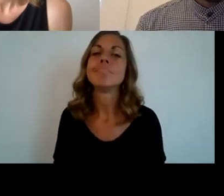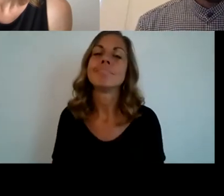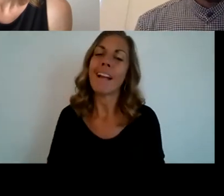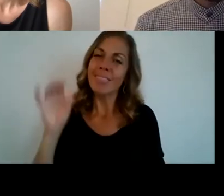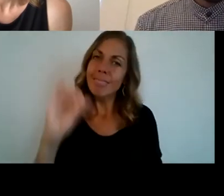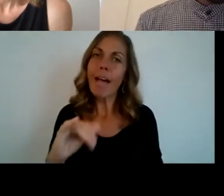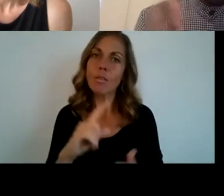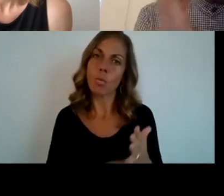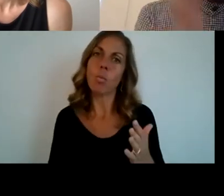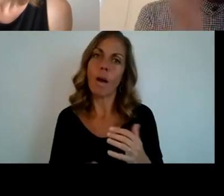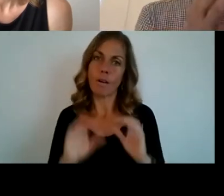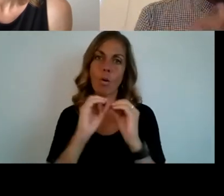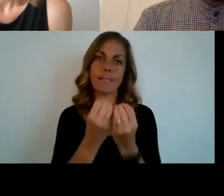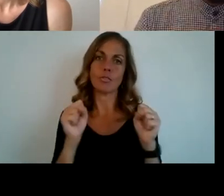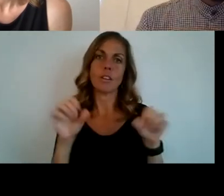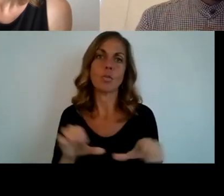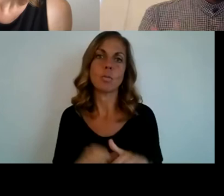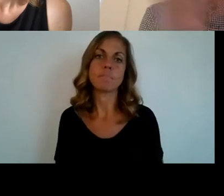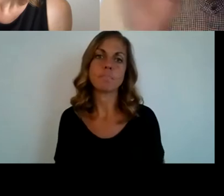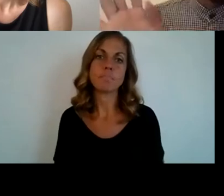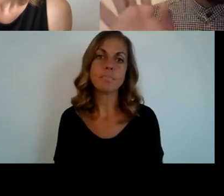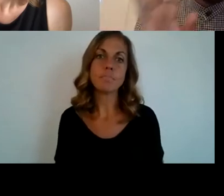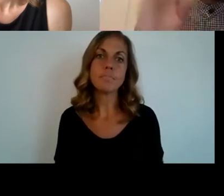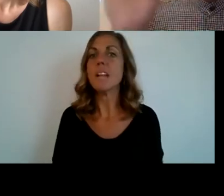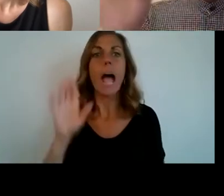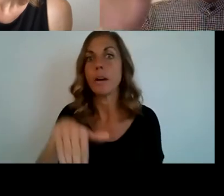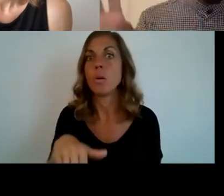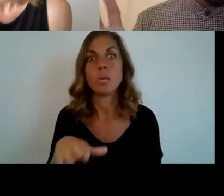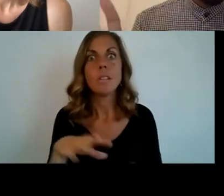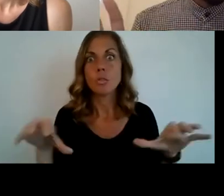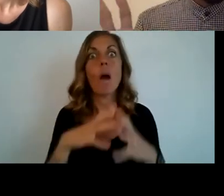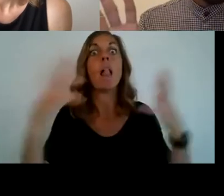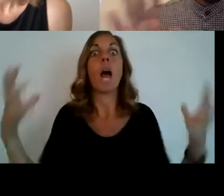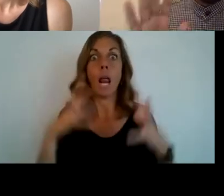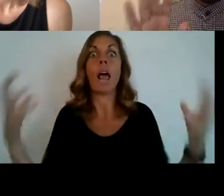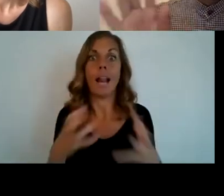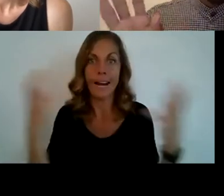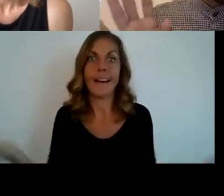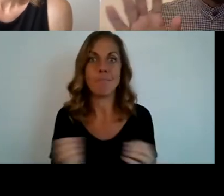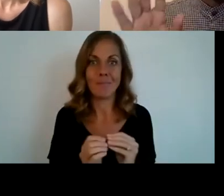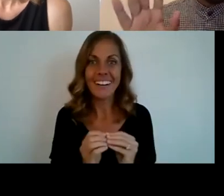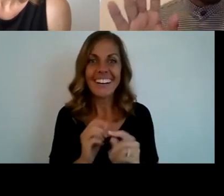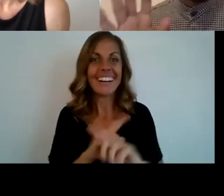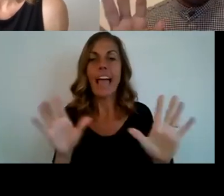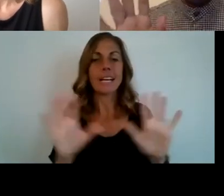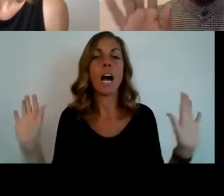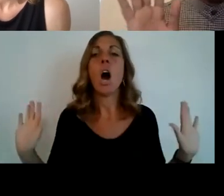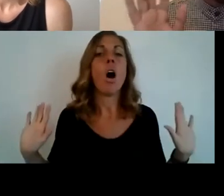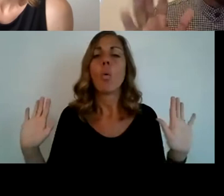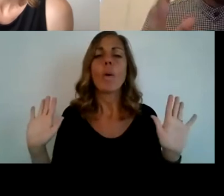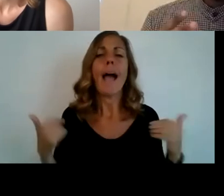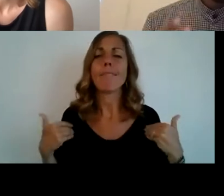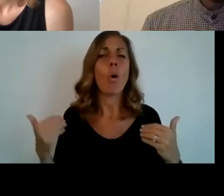can do. And I know we do a whole lot more. Y'all got entire I know you all do a whole